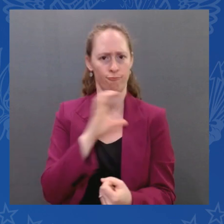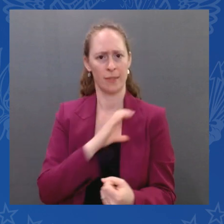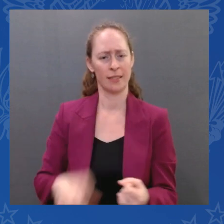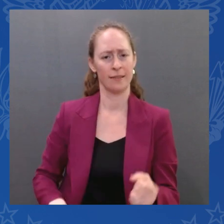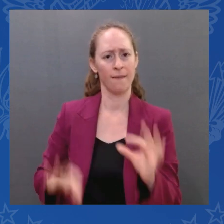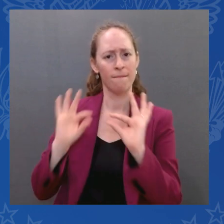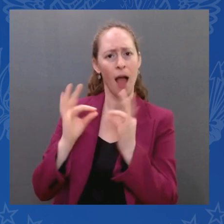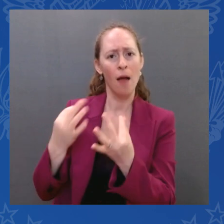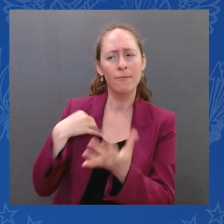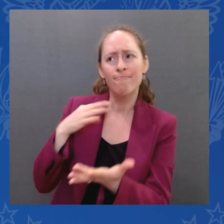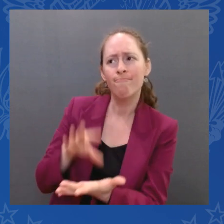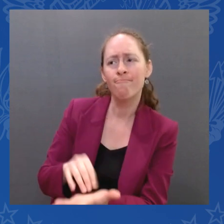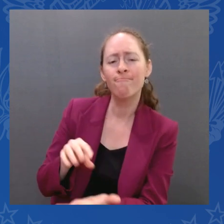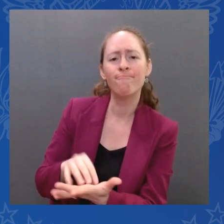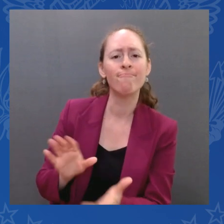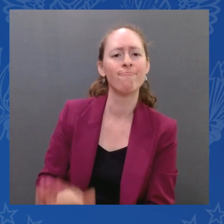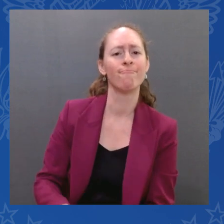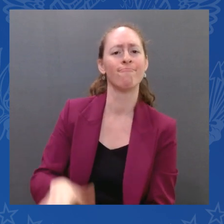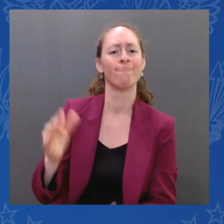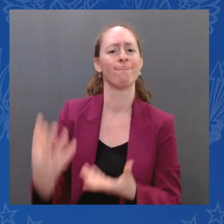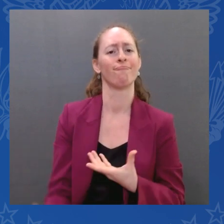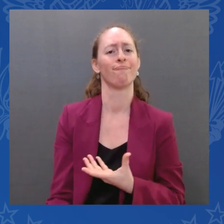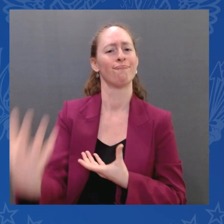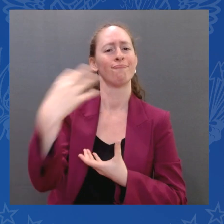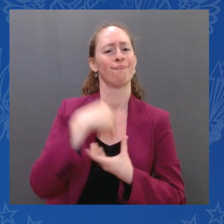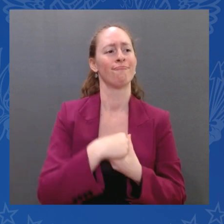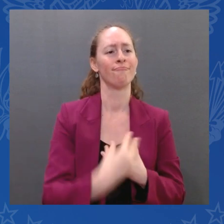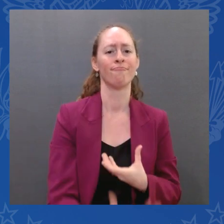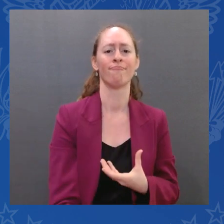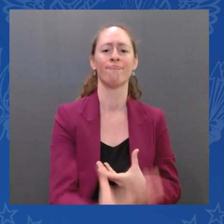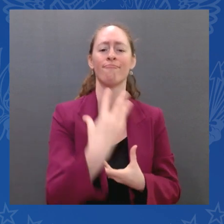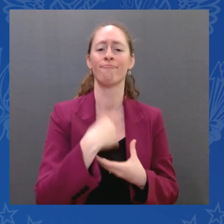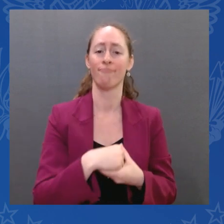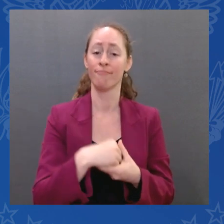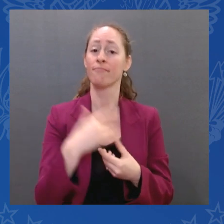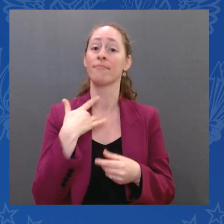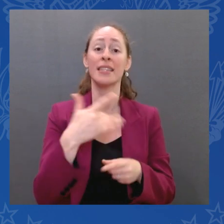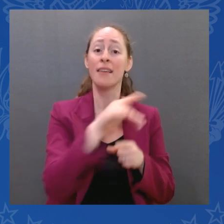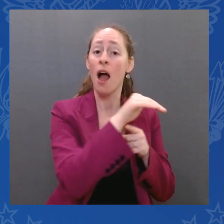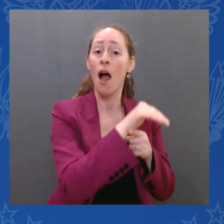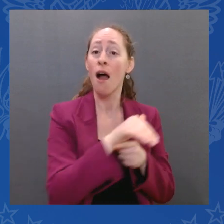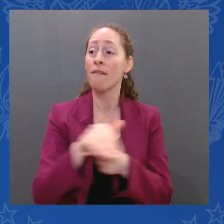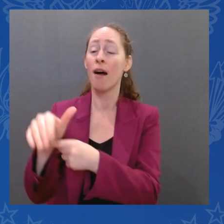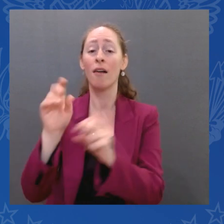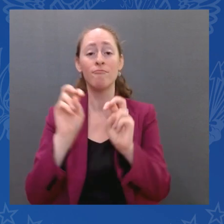and it was a place where we had conversation and, incidentally, ate. And I remember he taught us